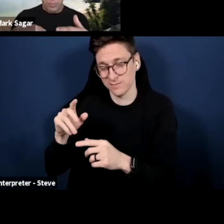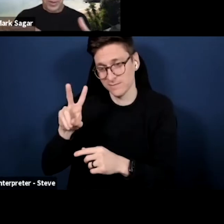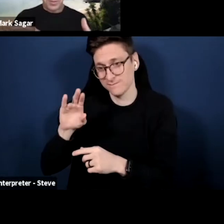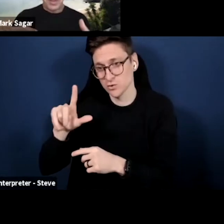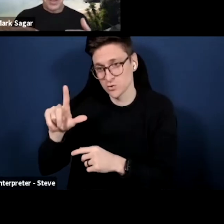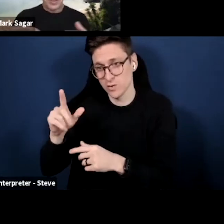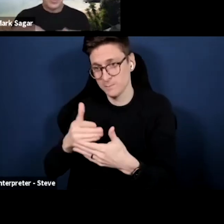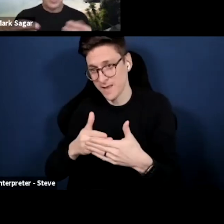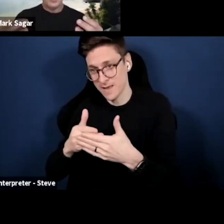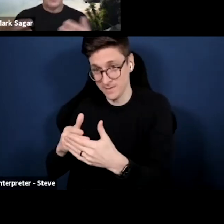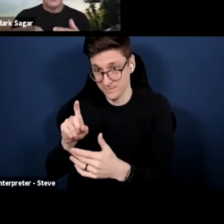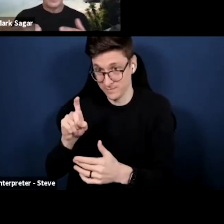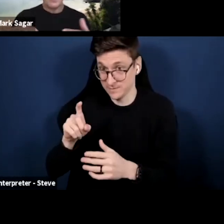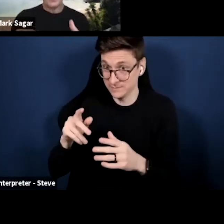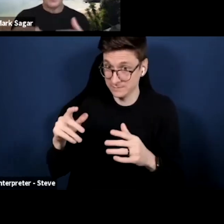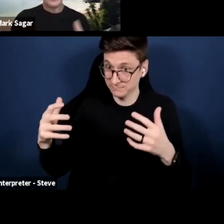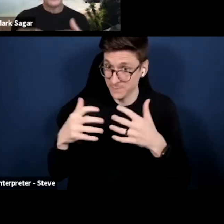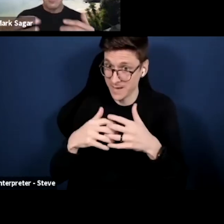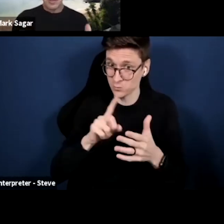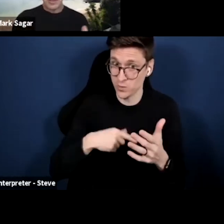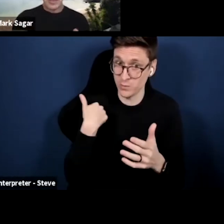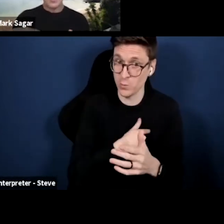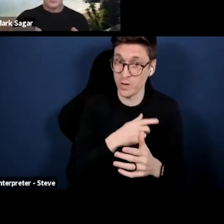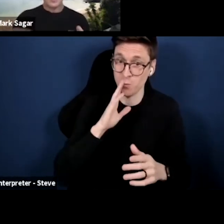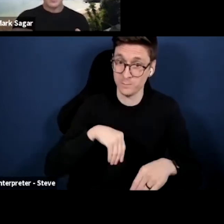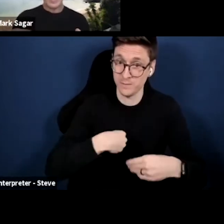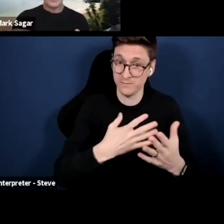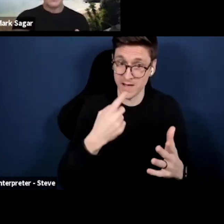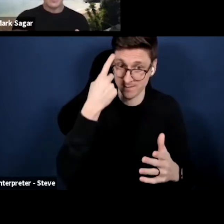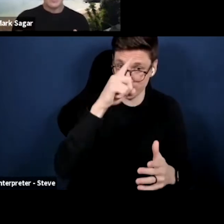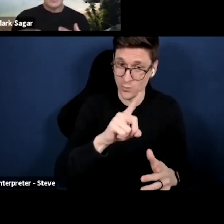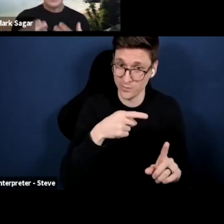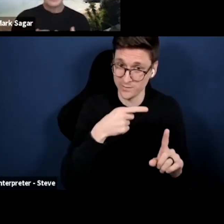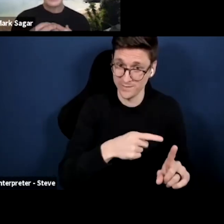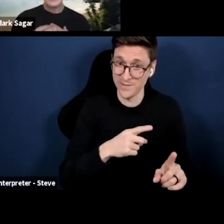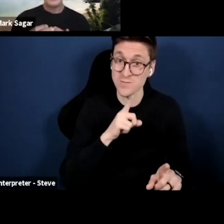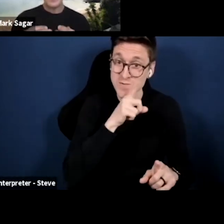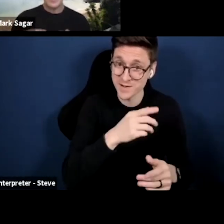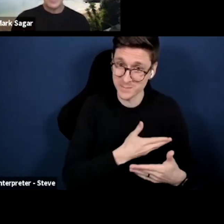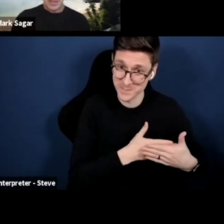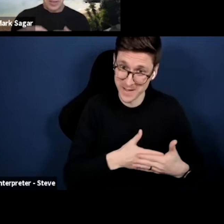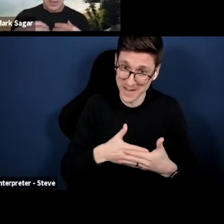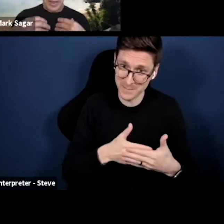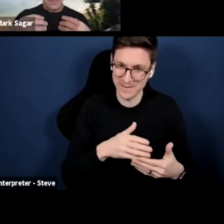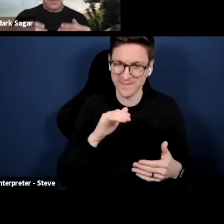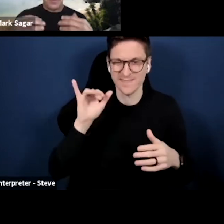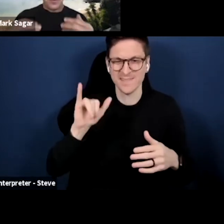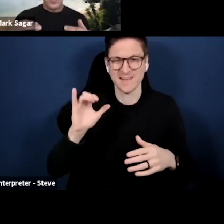to measure the effectively what would be a turing test for this behavior is can we have the virtual